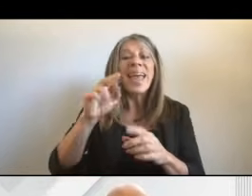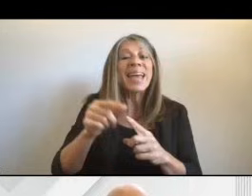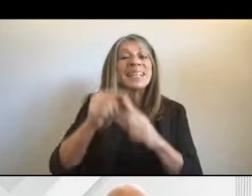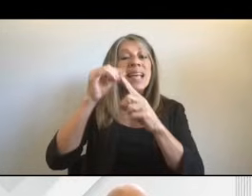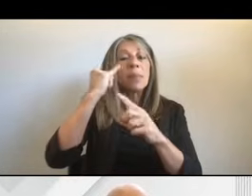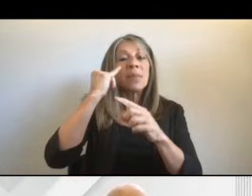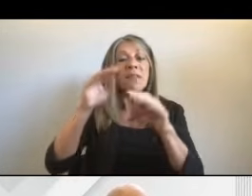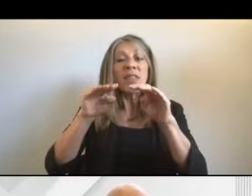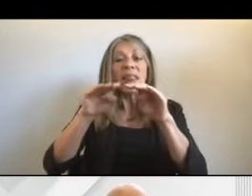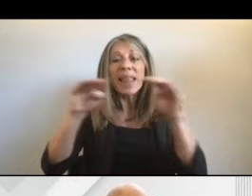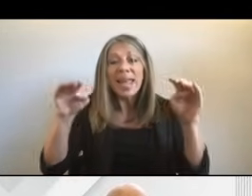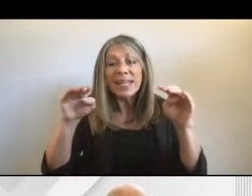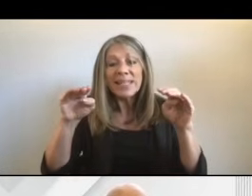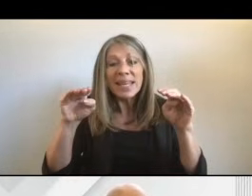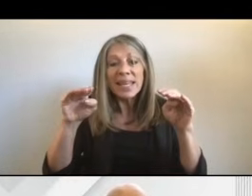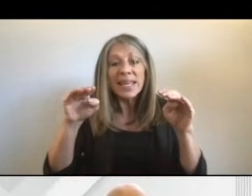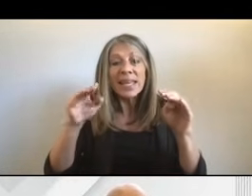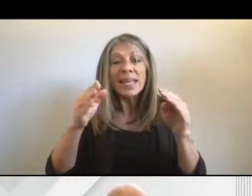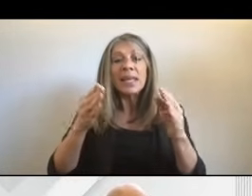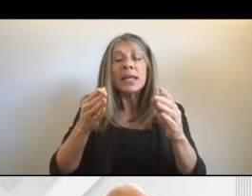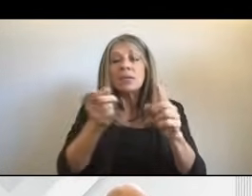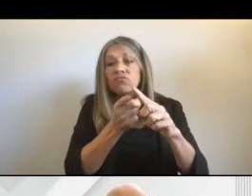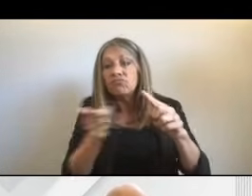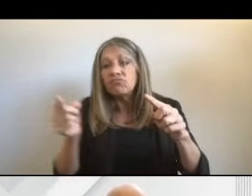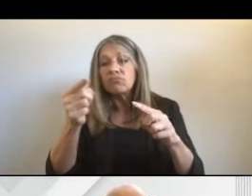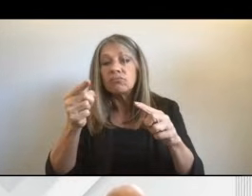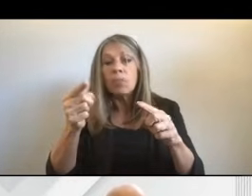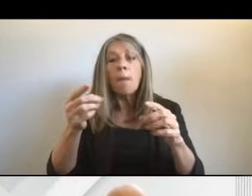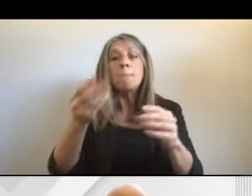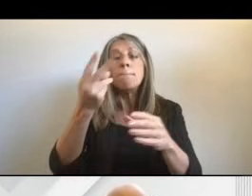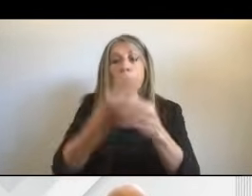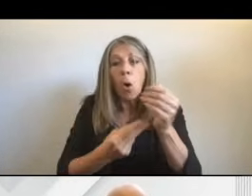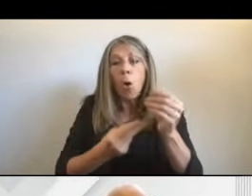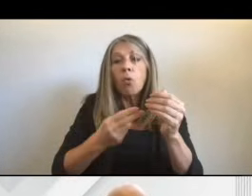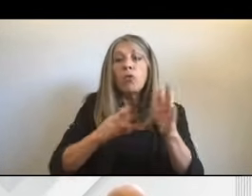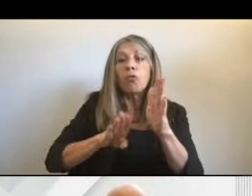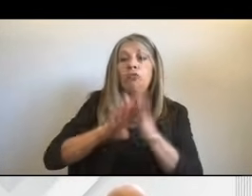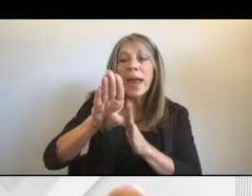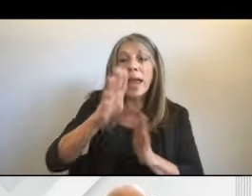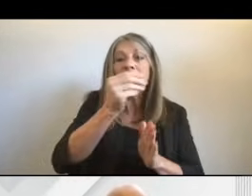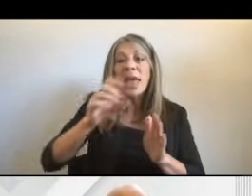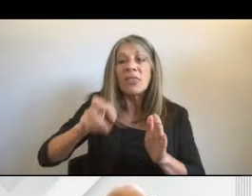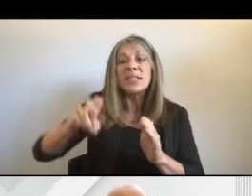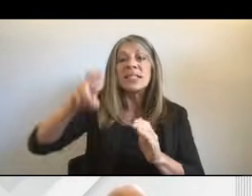The landings may serve both the ramp and the stairs that may be going in a 90 degree